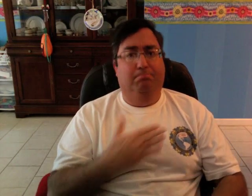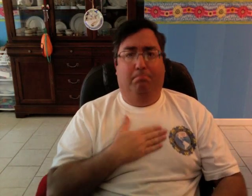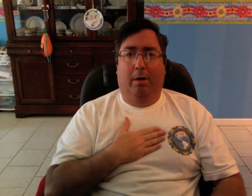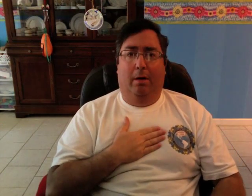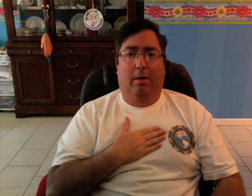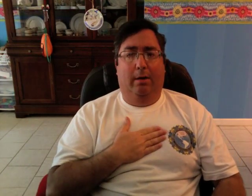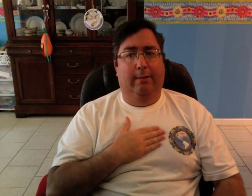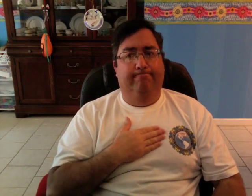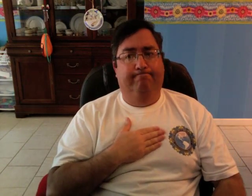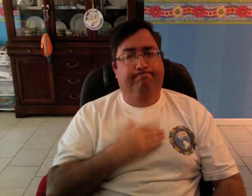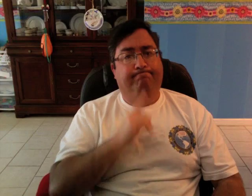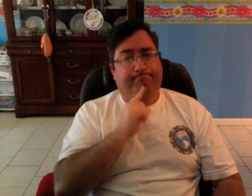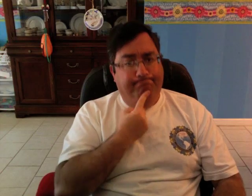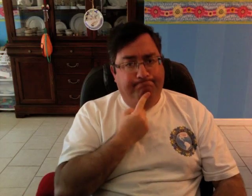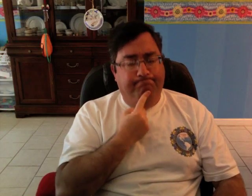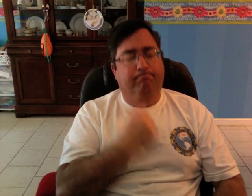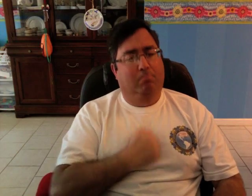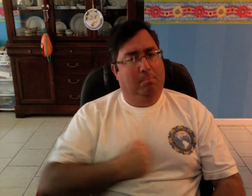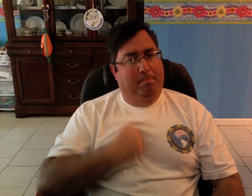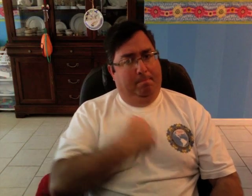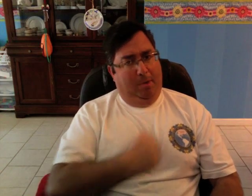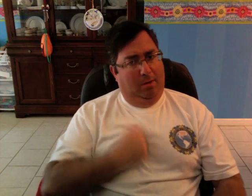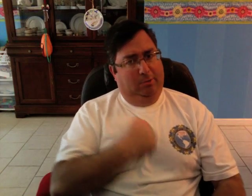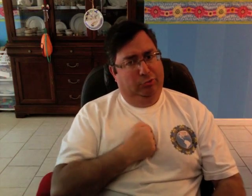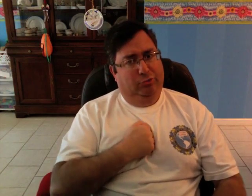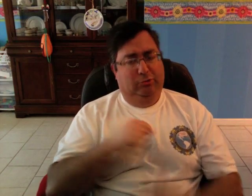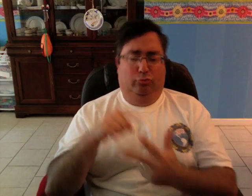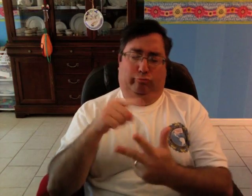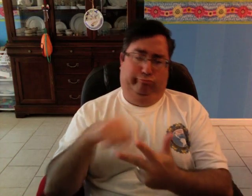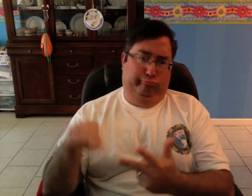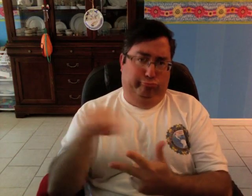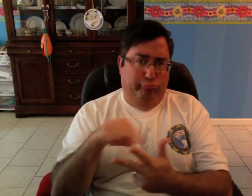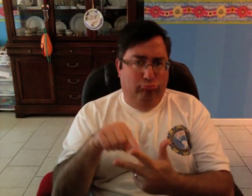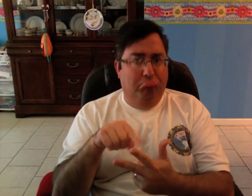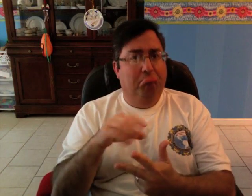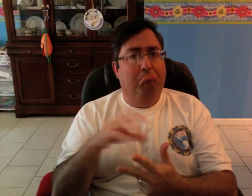most sincere apologies to these three